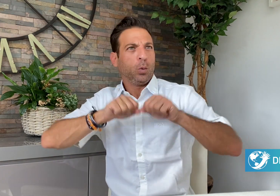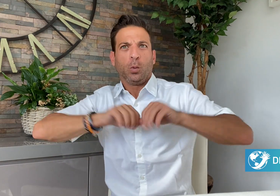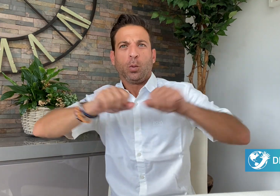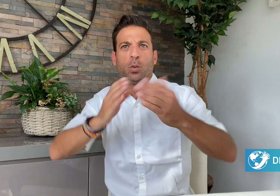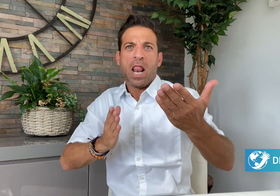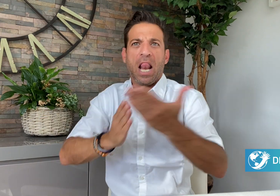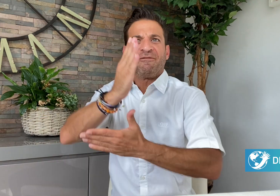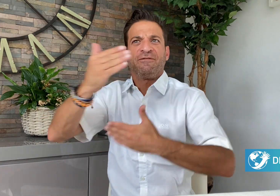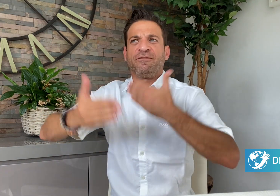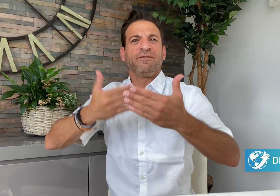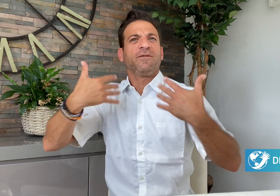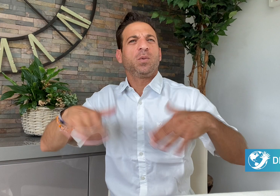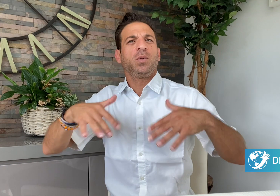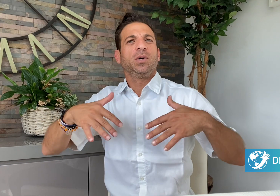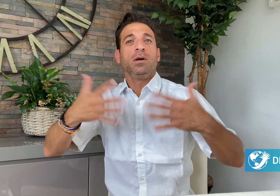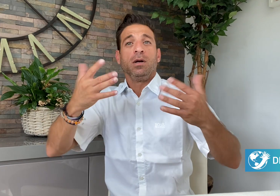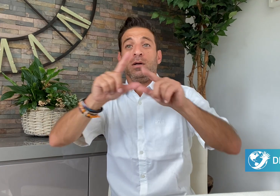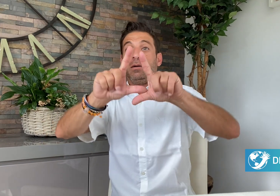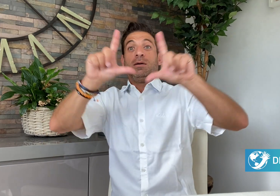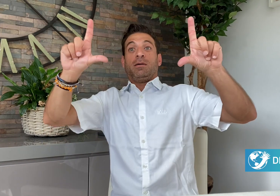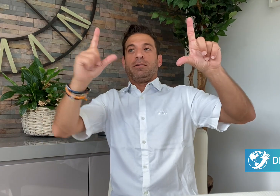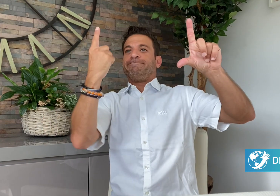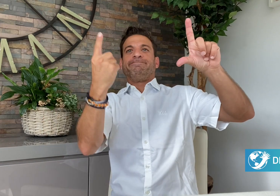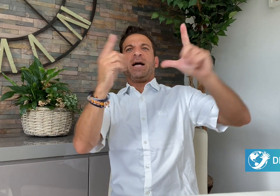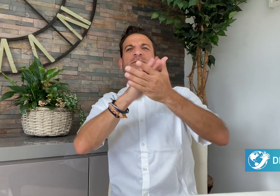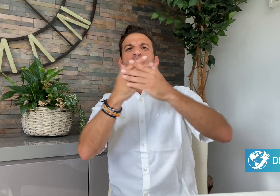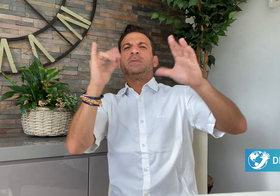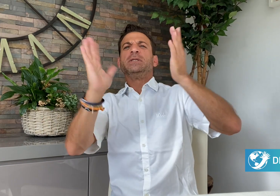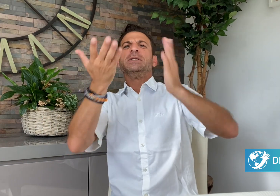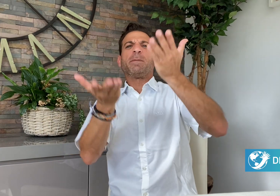Even when the interpreter is cut off on TV,